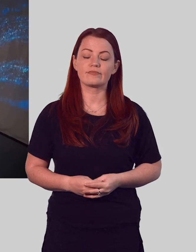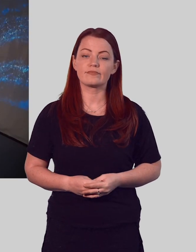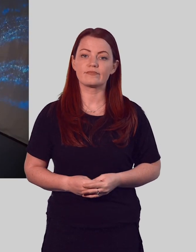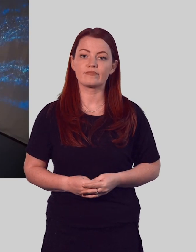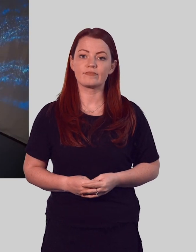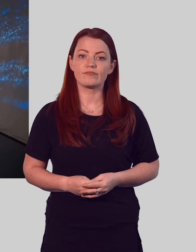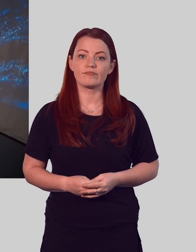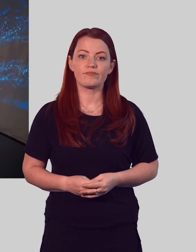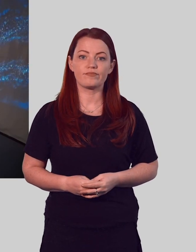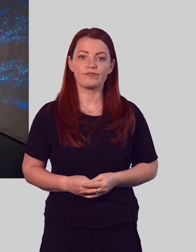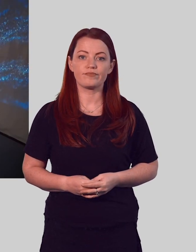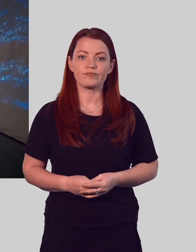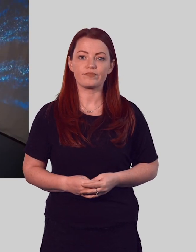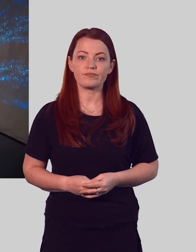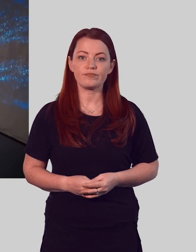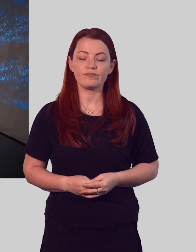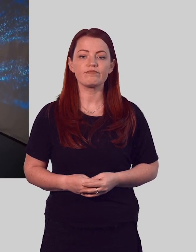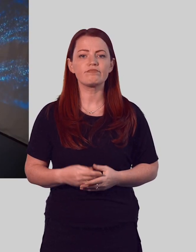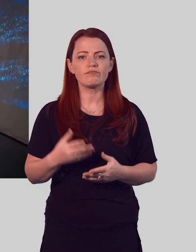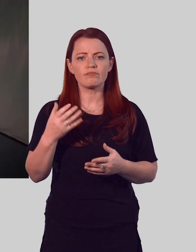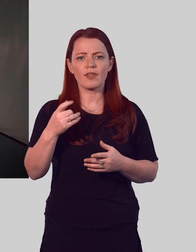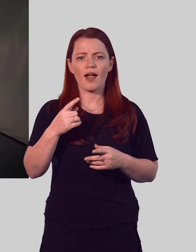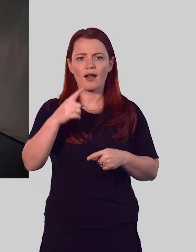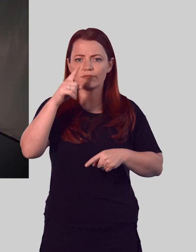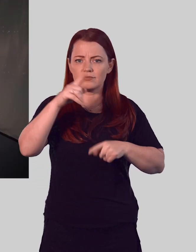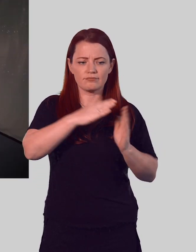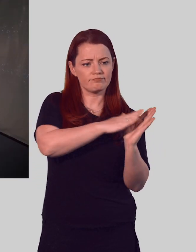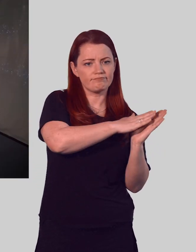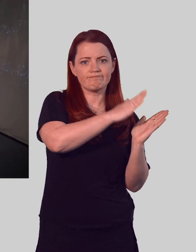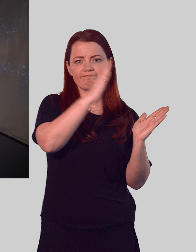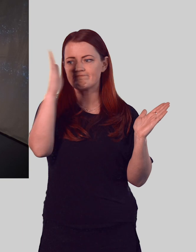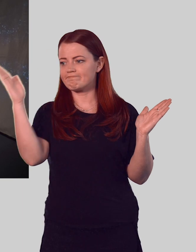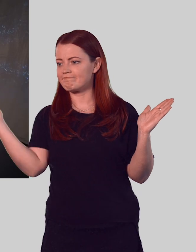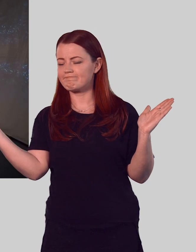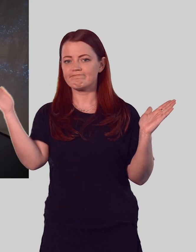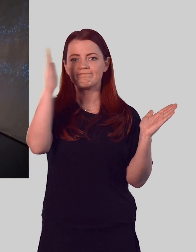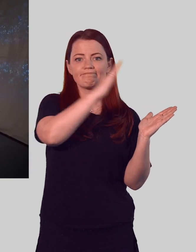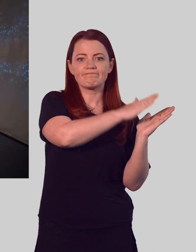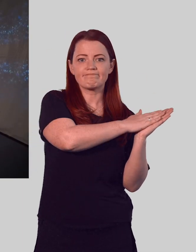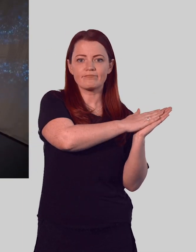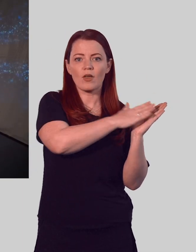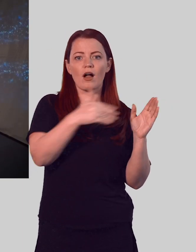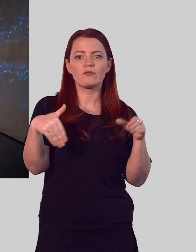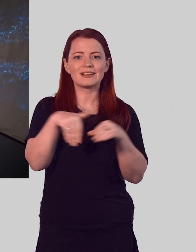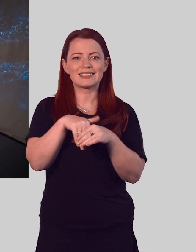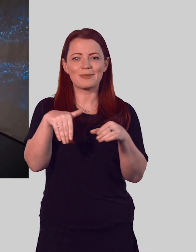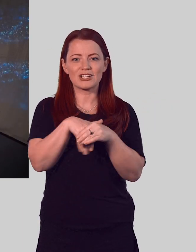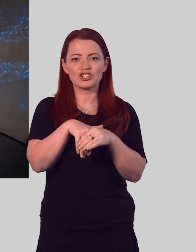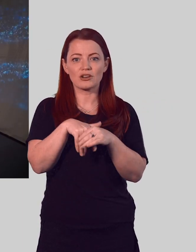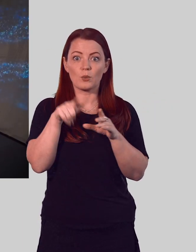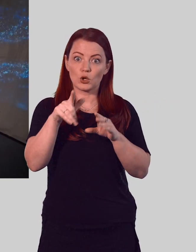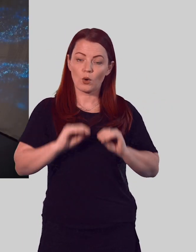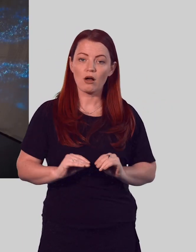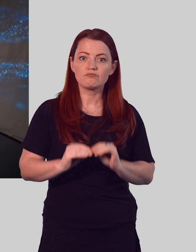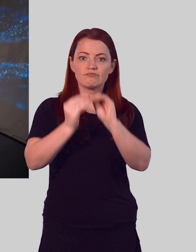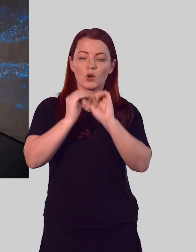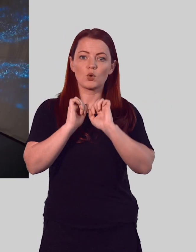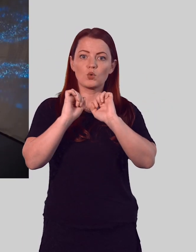There is a spectrum of participation and in constructing your digital participatory theatre piece you'll want the audience to